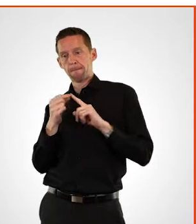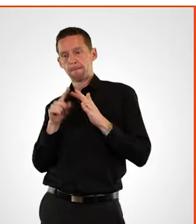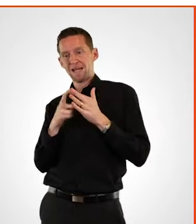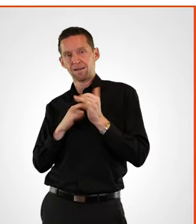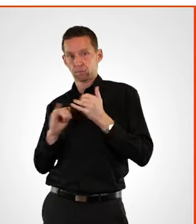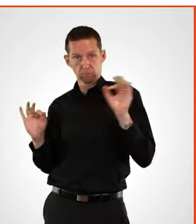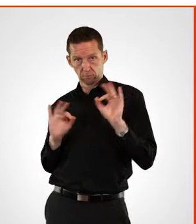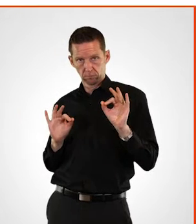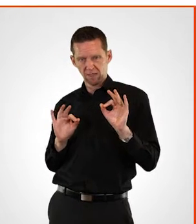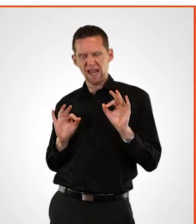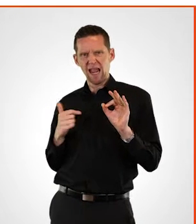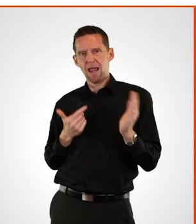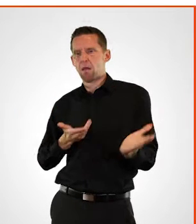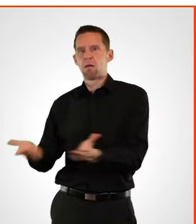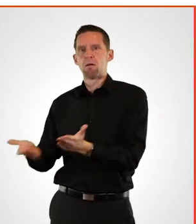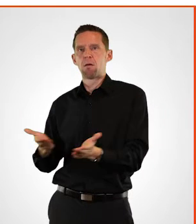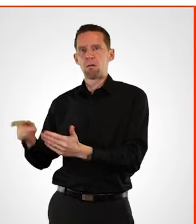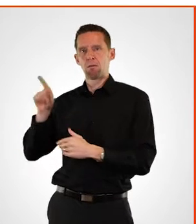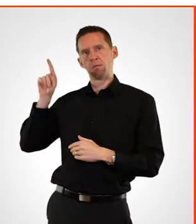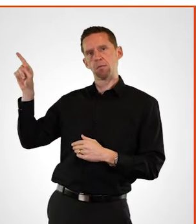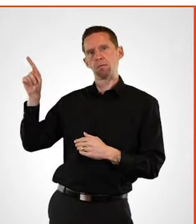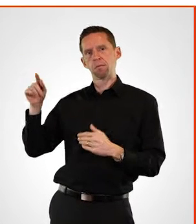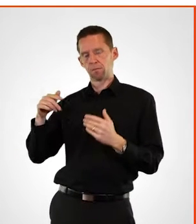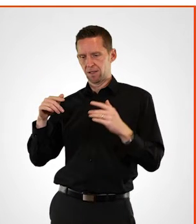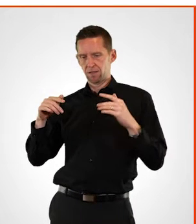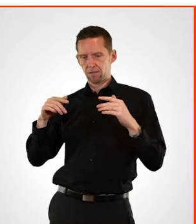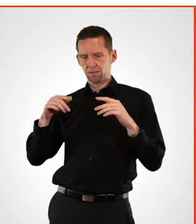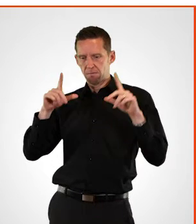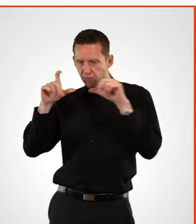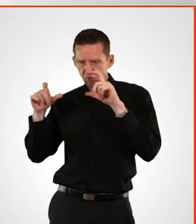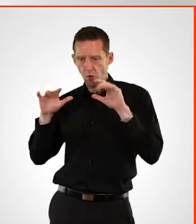then we want to start using these high interest, low vocabulary books.